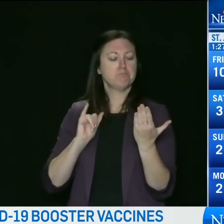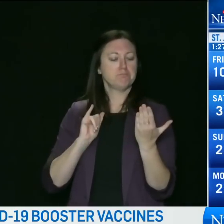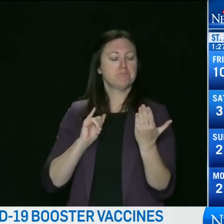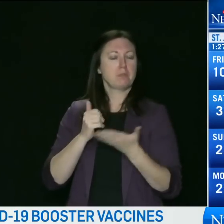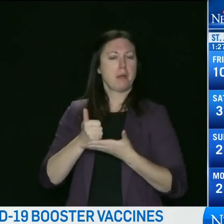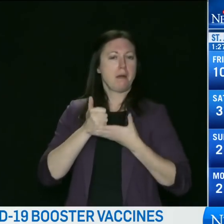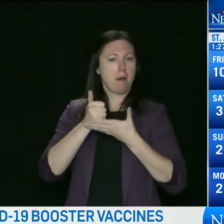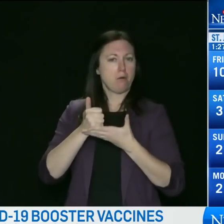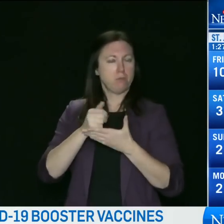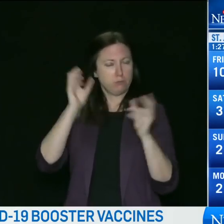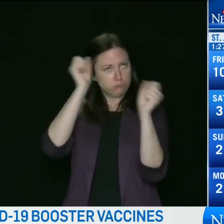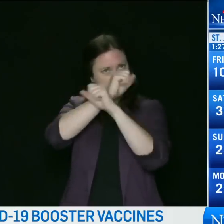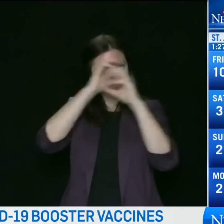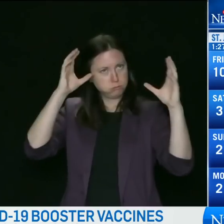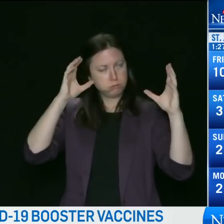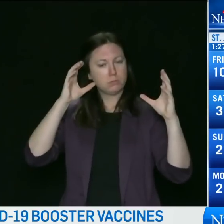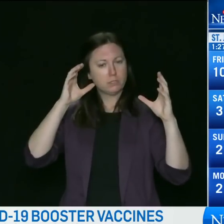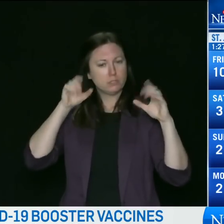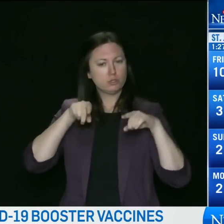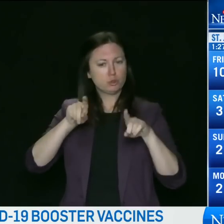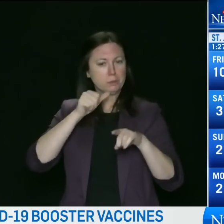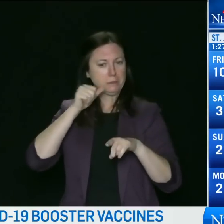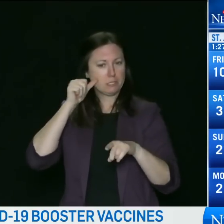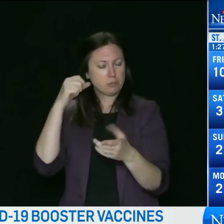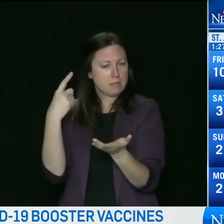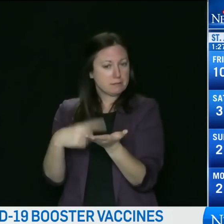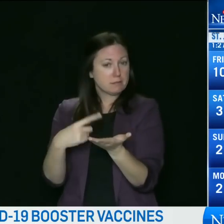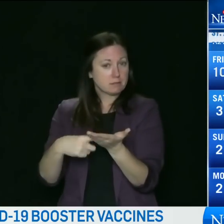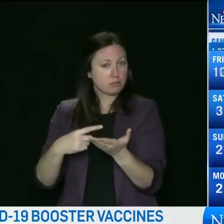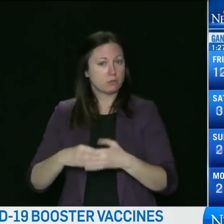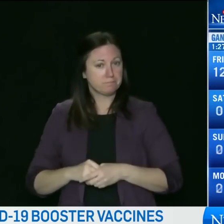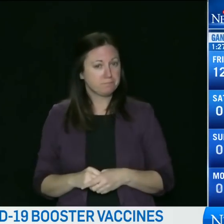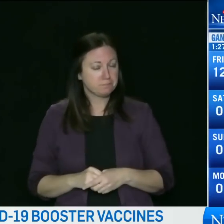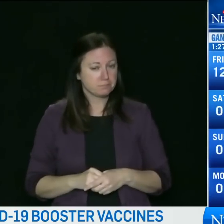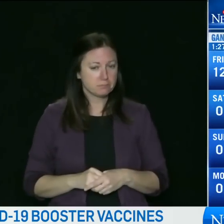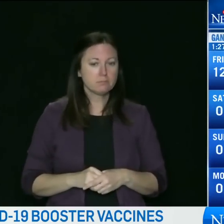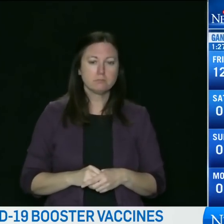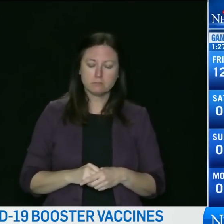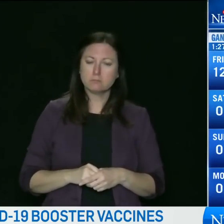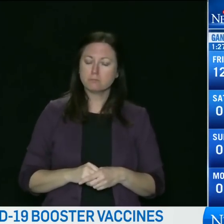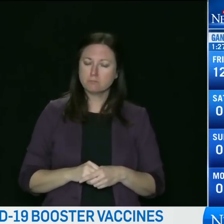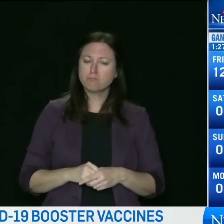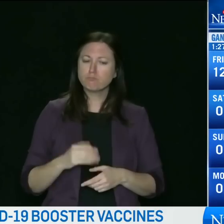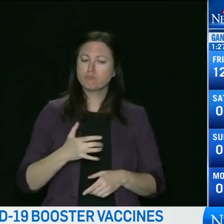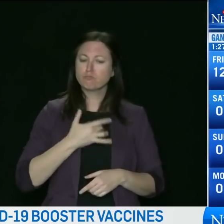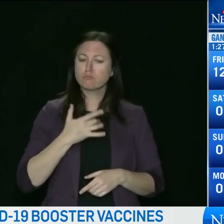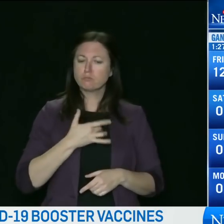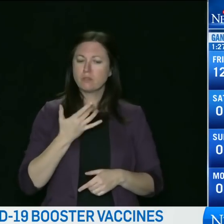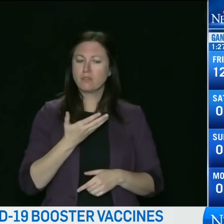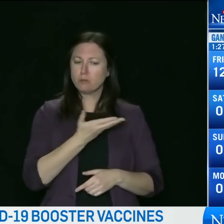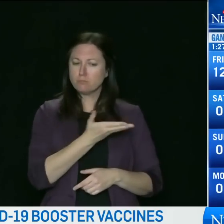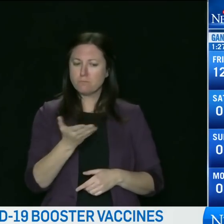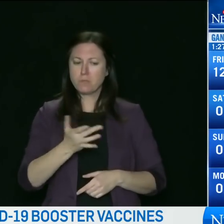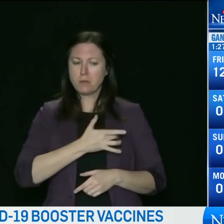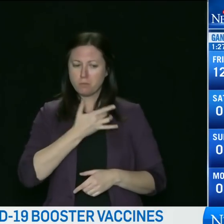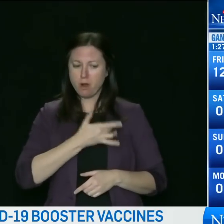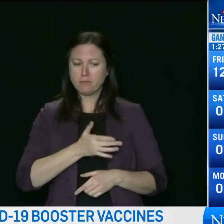ALSO FELT THAT THE NACI RECOMMENDATION WAS VERY HELPFUL